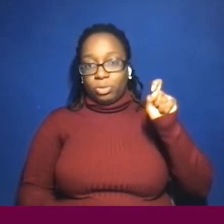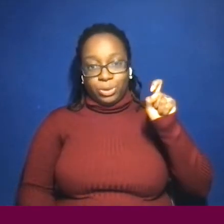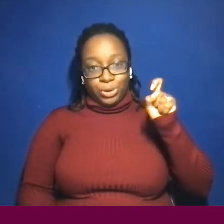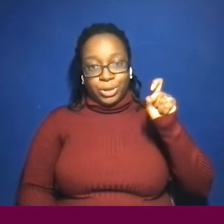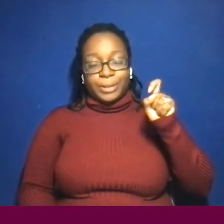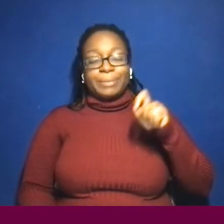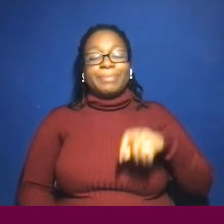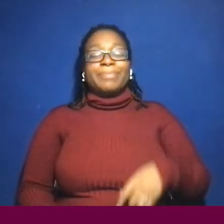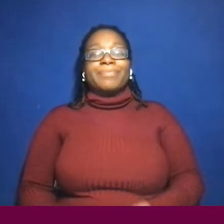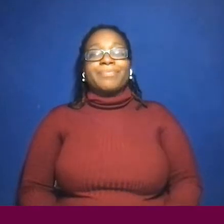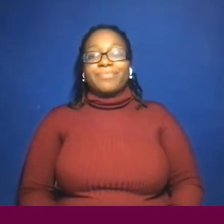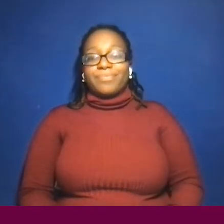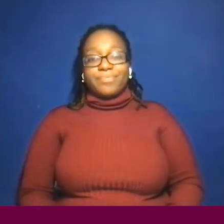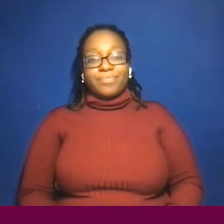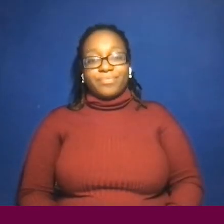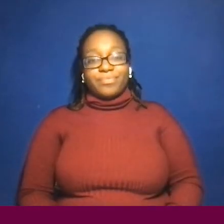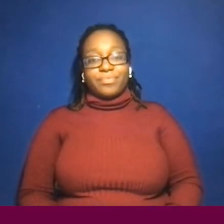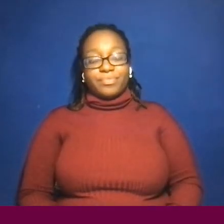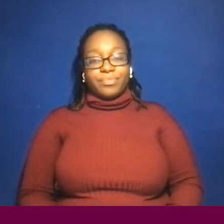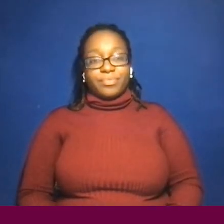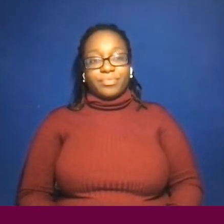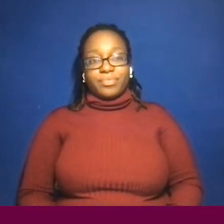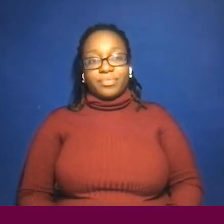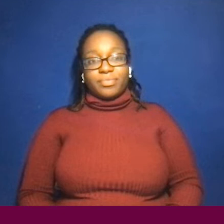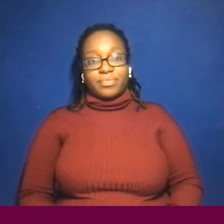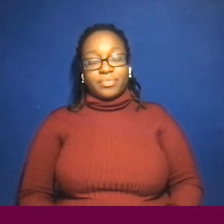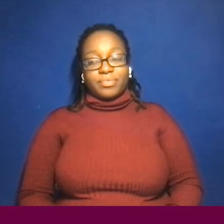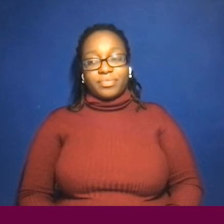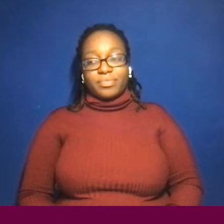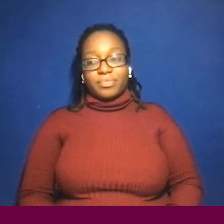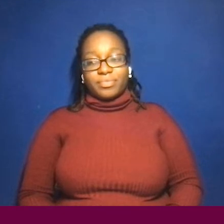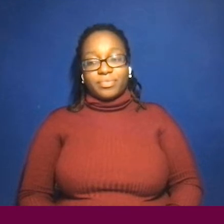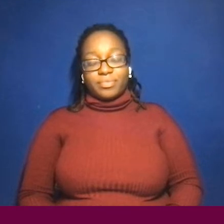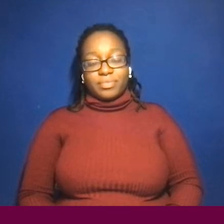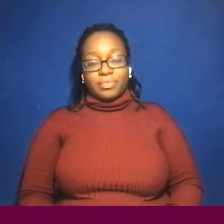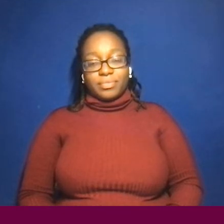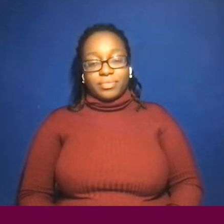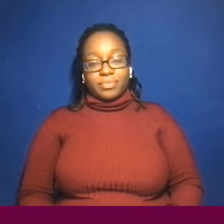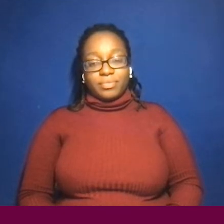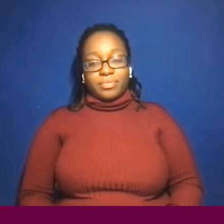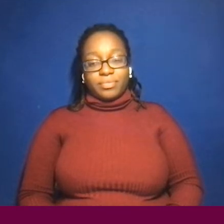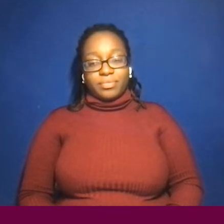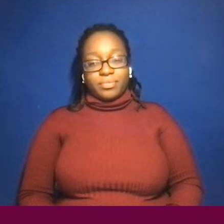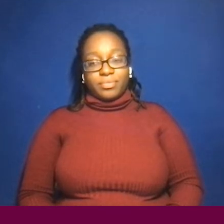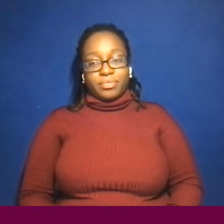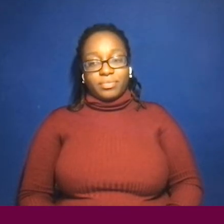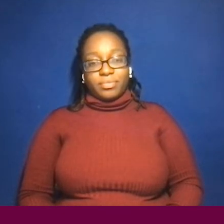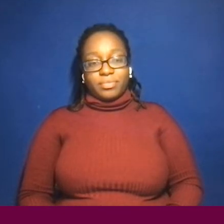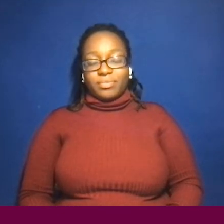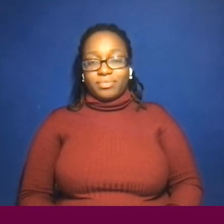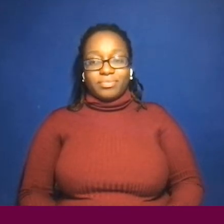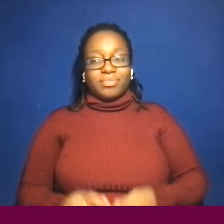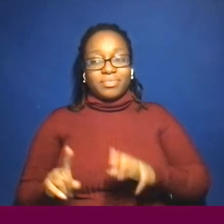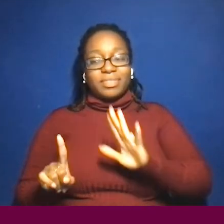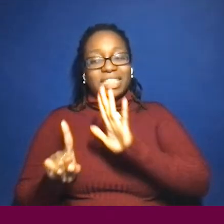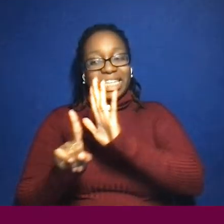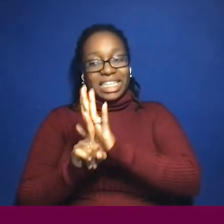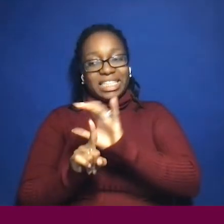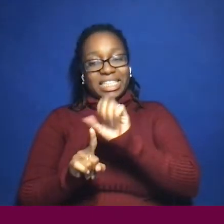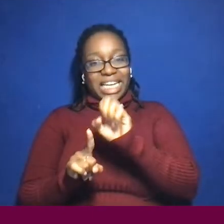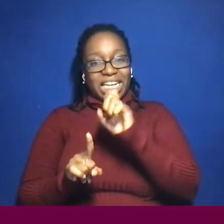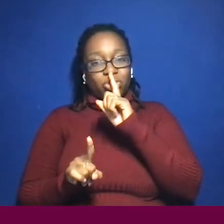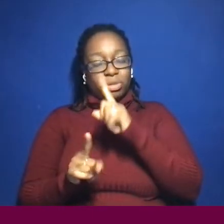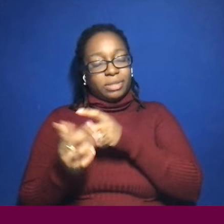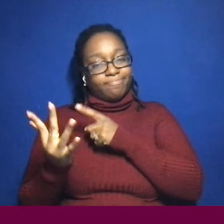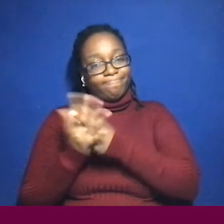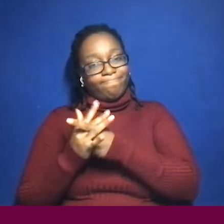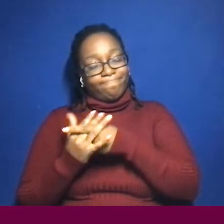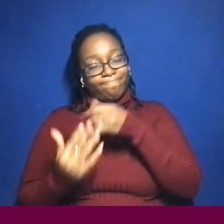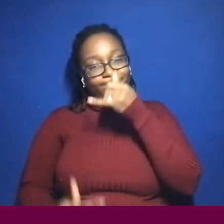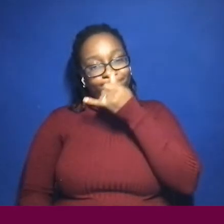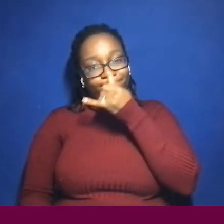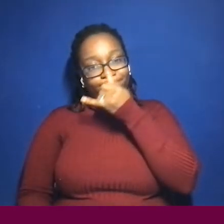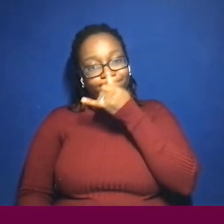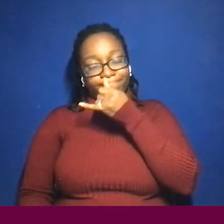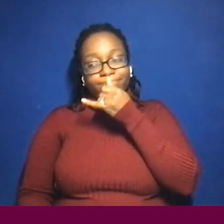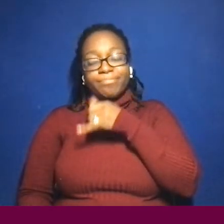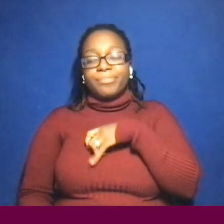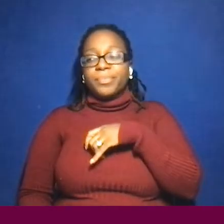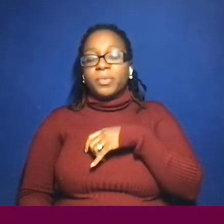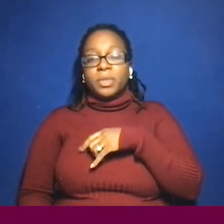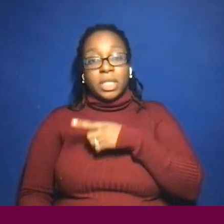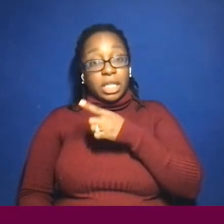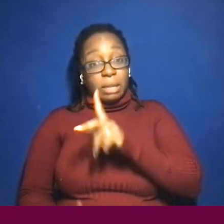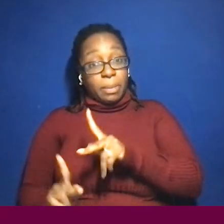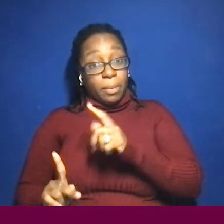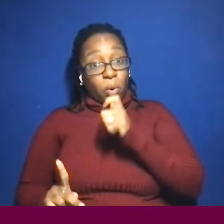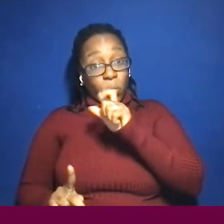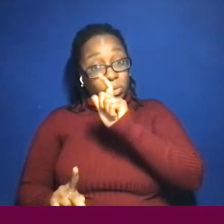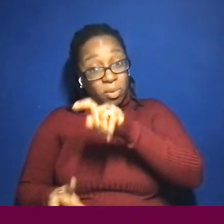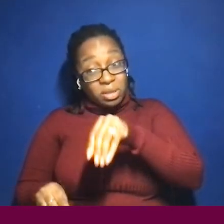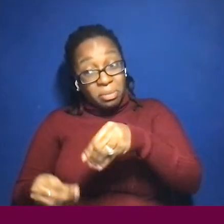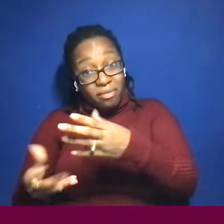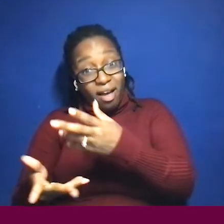And his case really stood out because all of the people who were responsible for providing his care